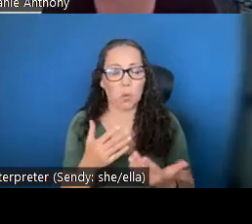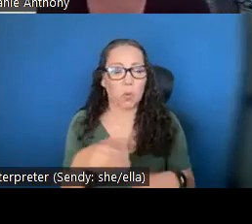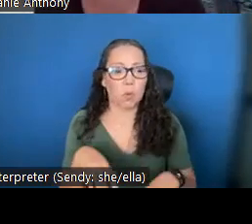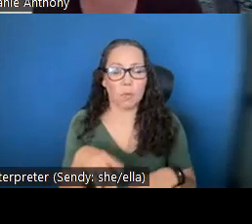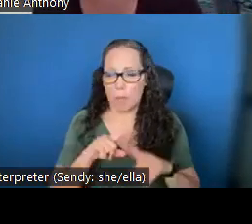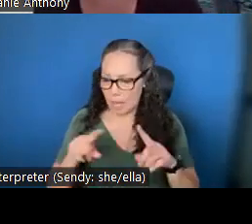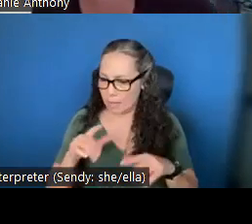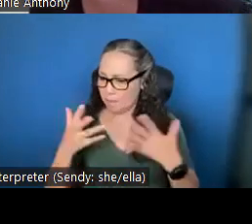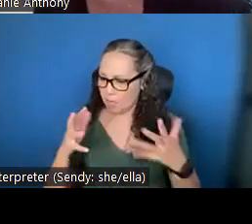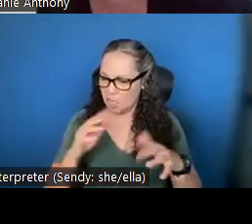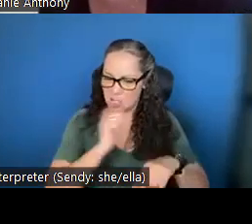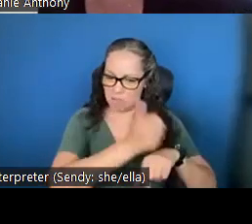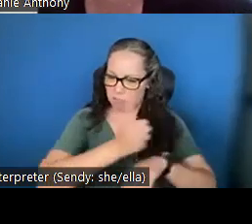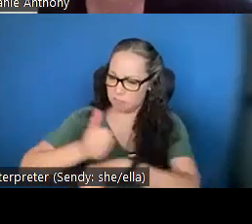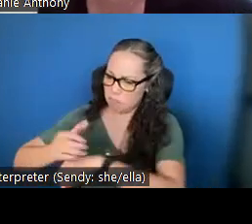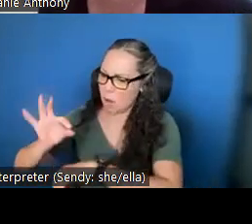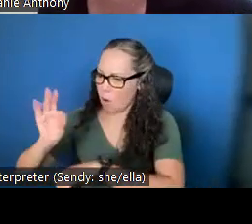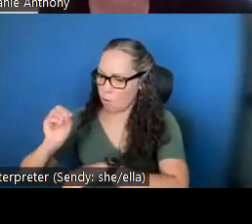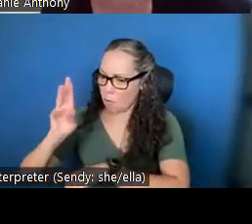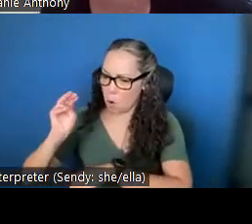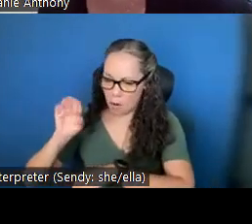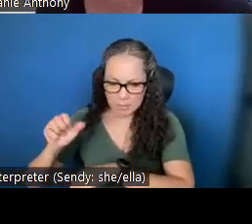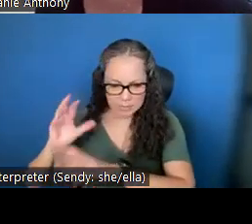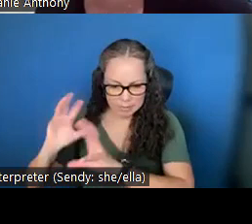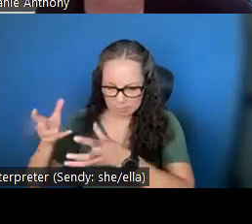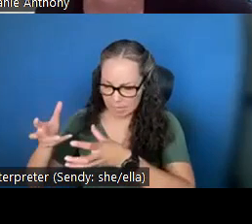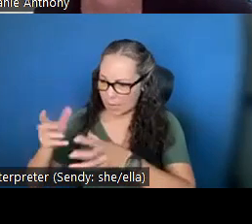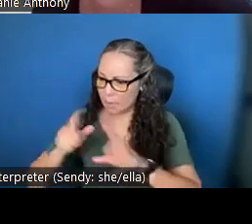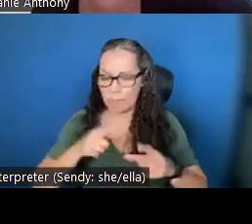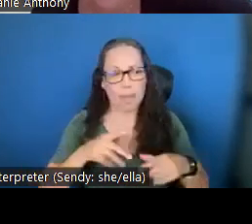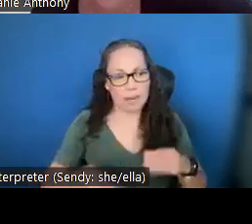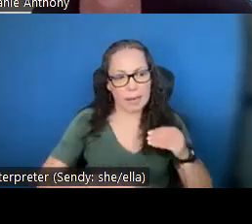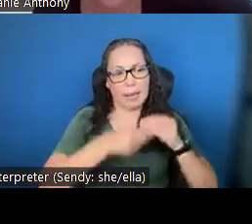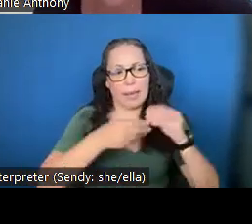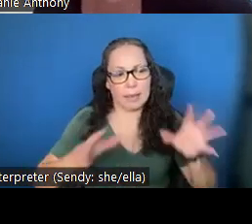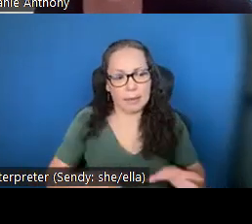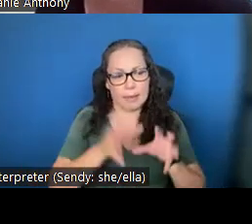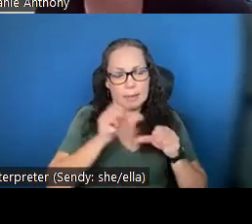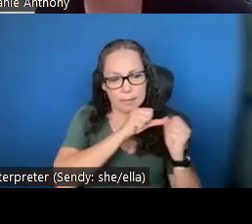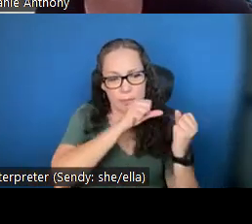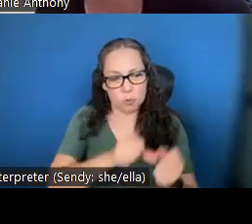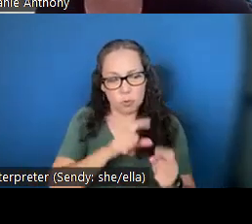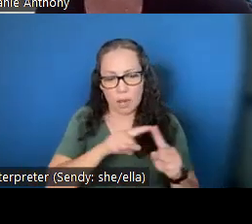developing training materials to support cross learning opportunities to strengthen core partner